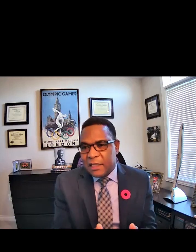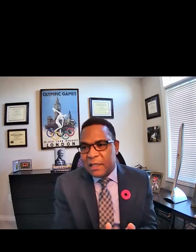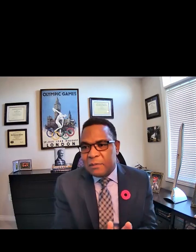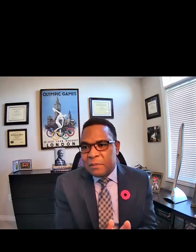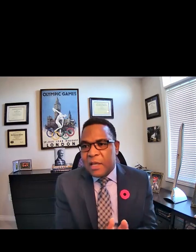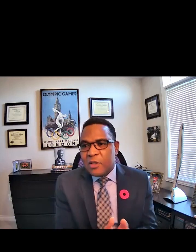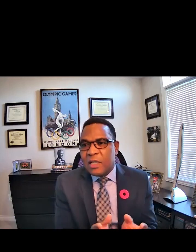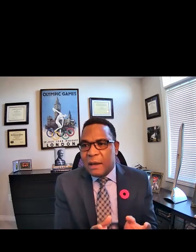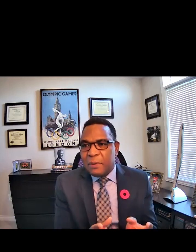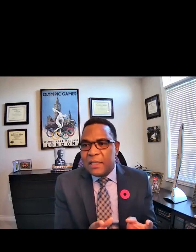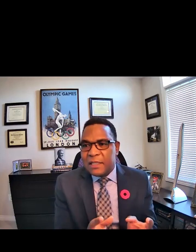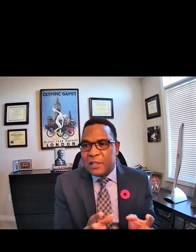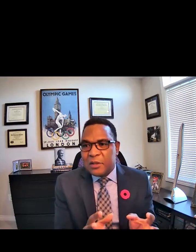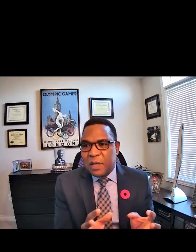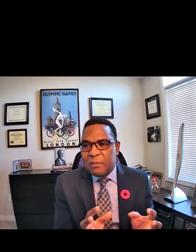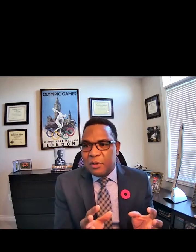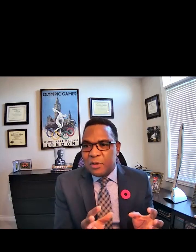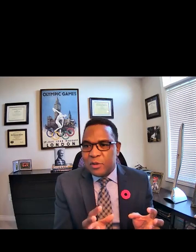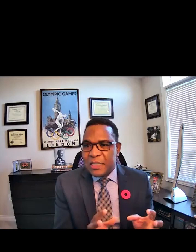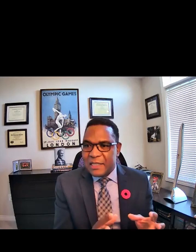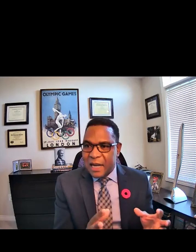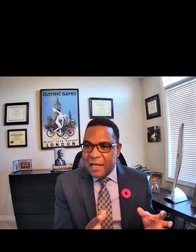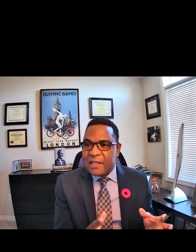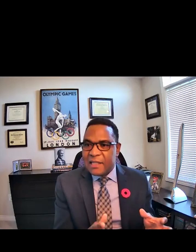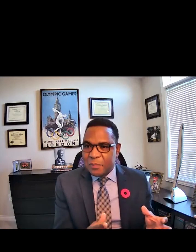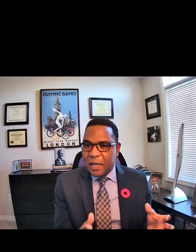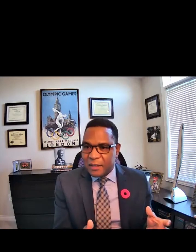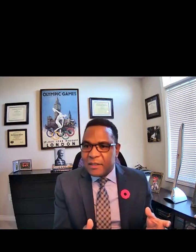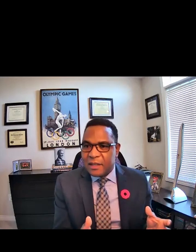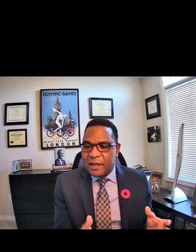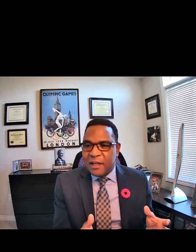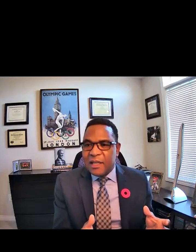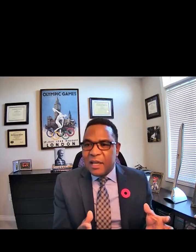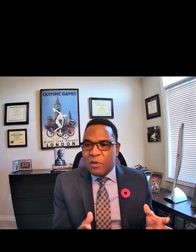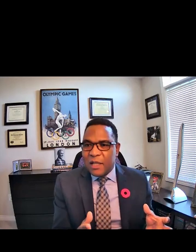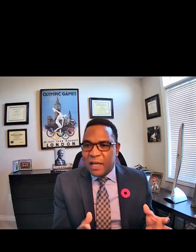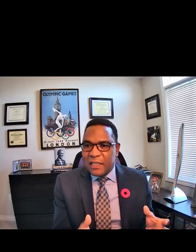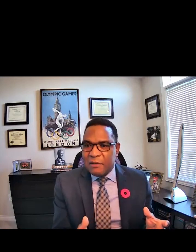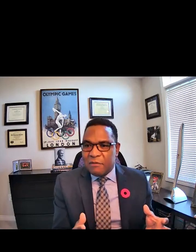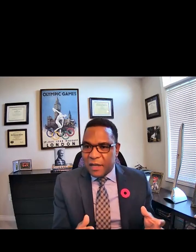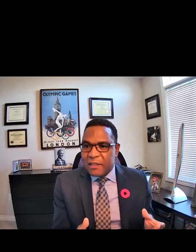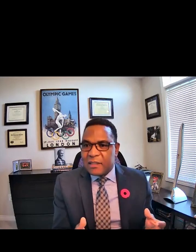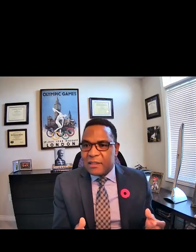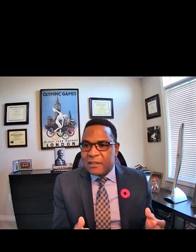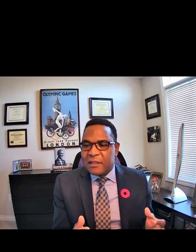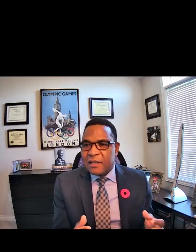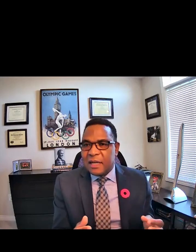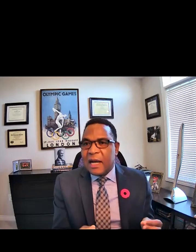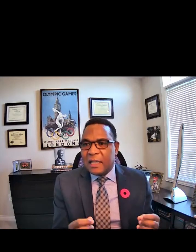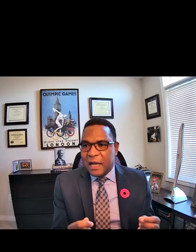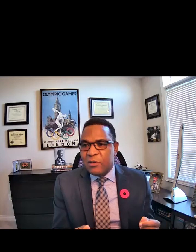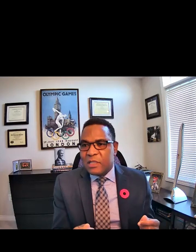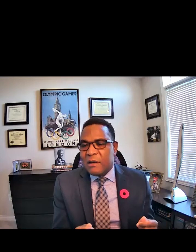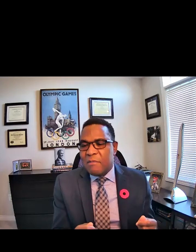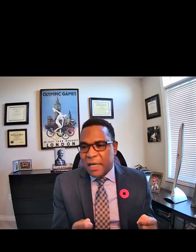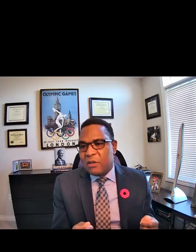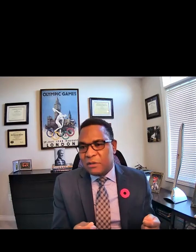So, they are pivoting to be able to design this space in a way that invites, allows,